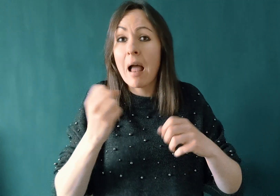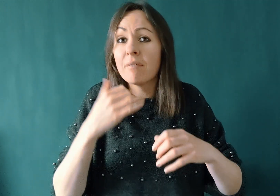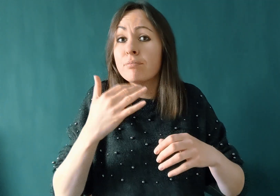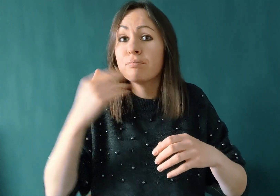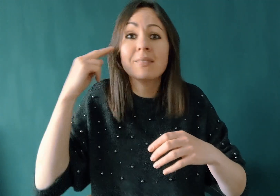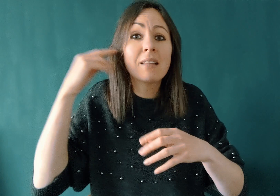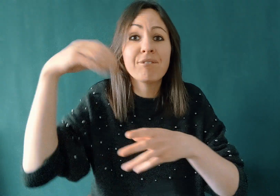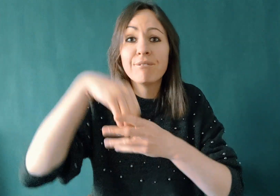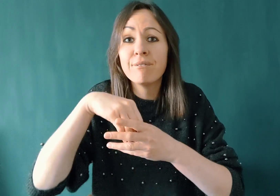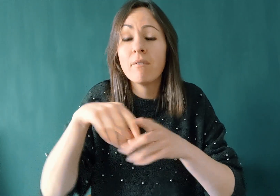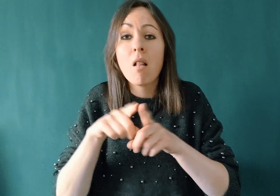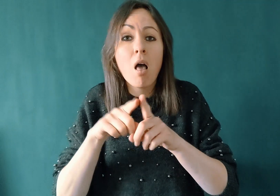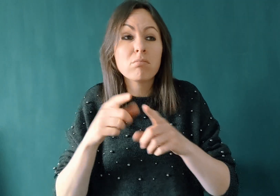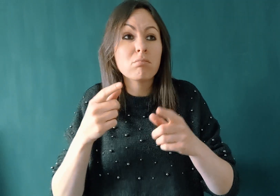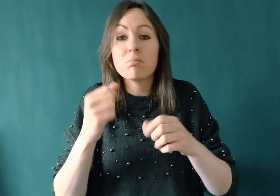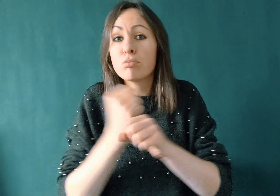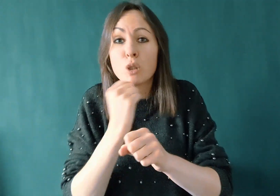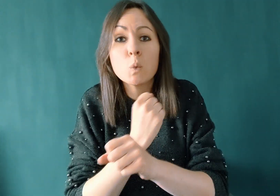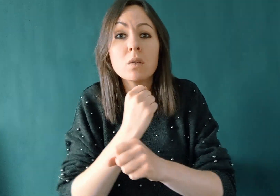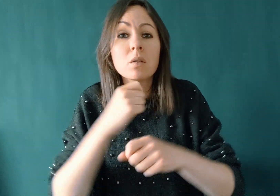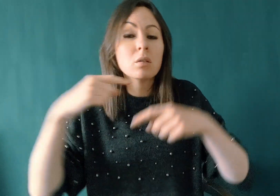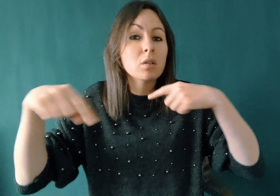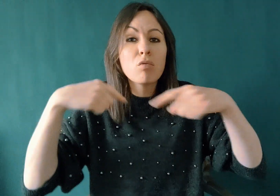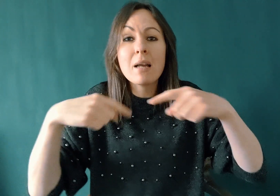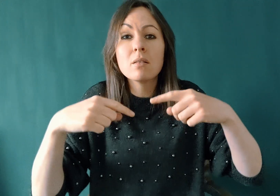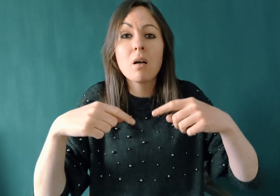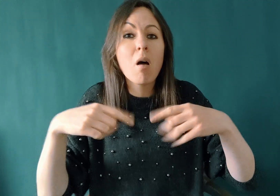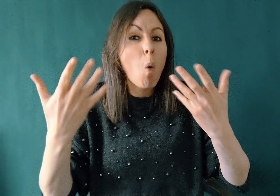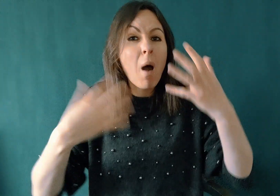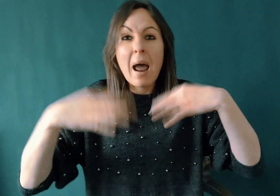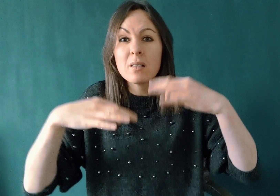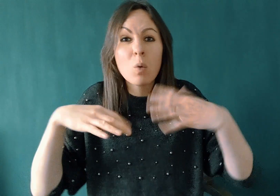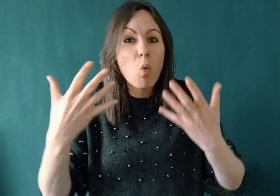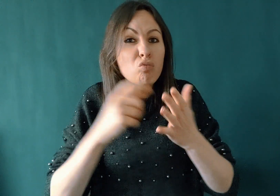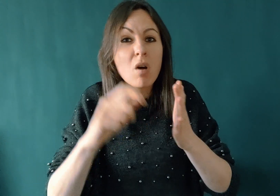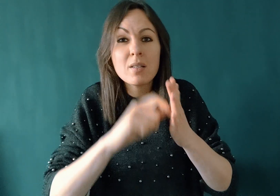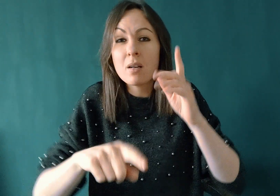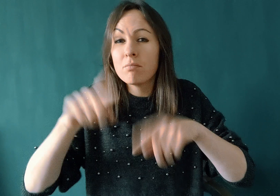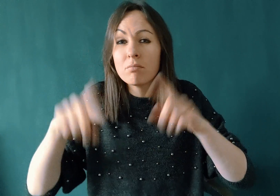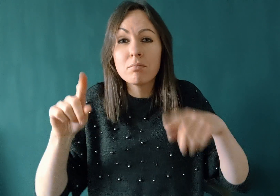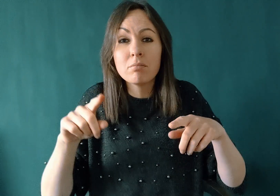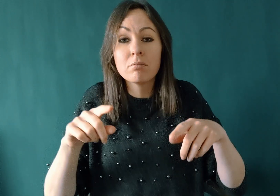with plenty of deaf involvement, such as producers, directors, actors, writers, and so on.